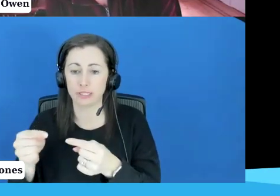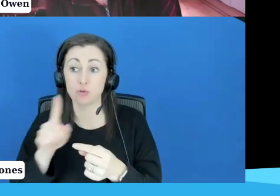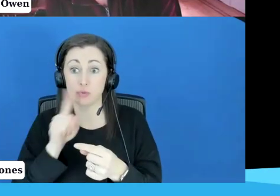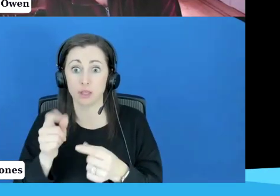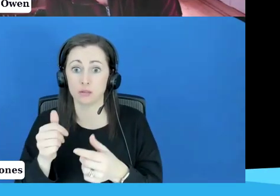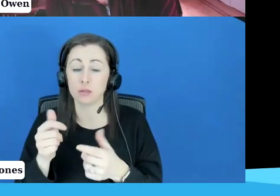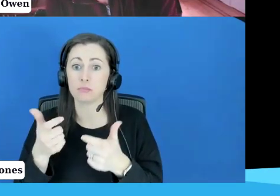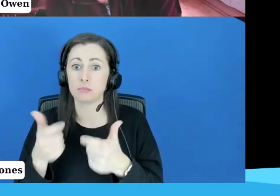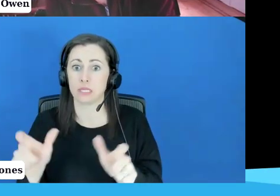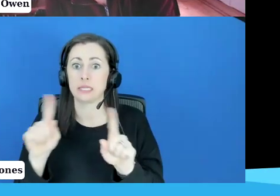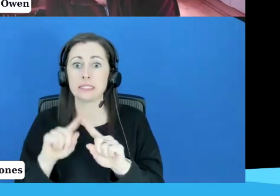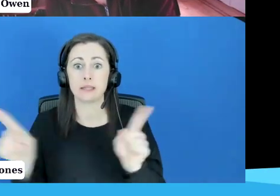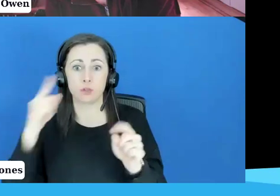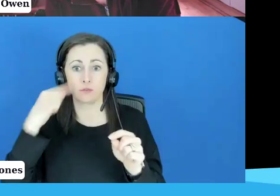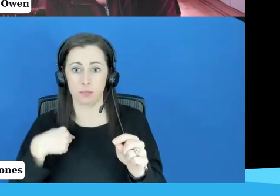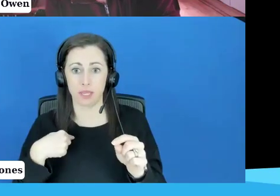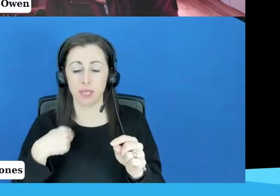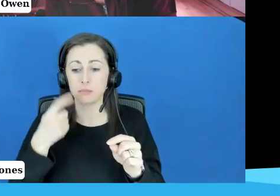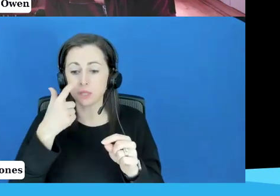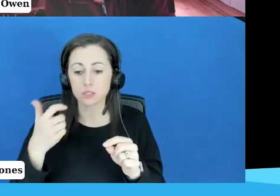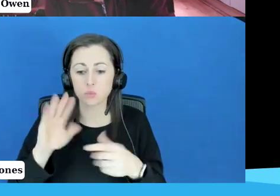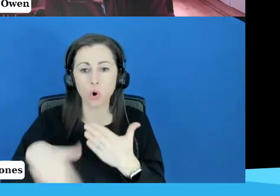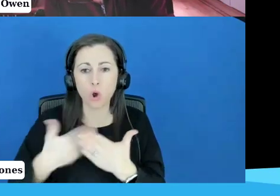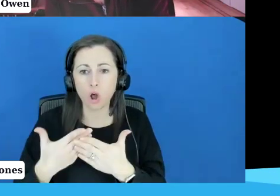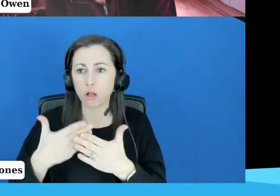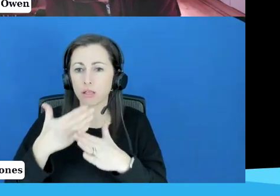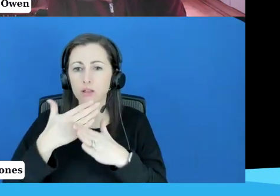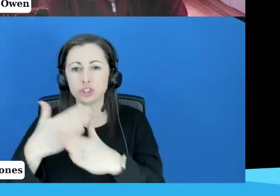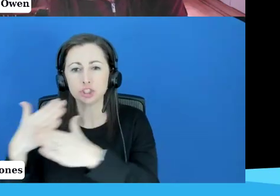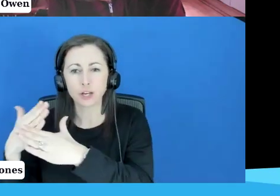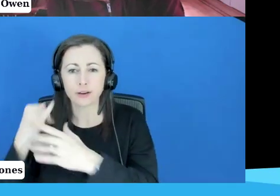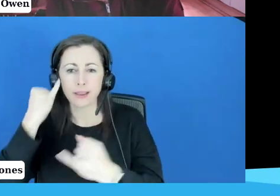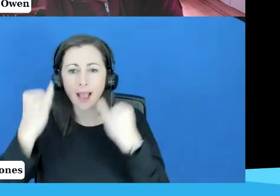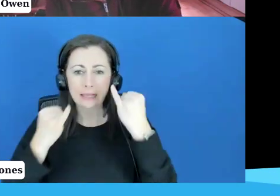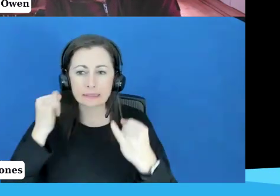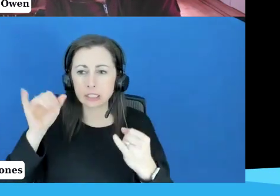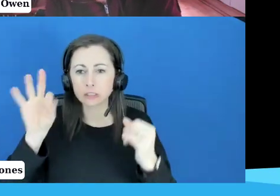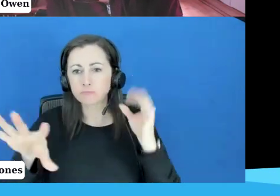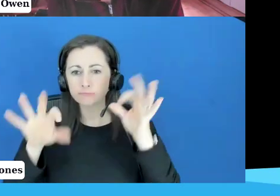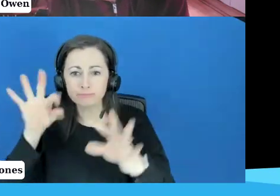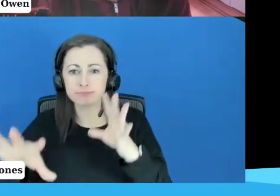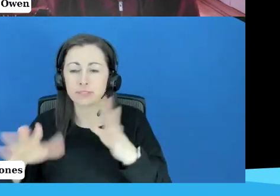because we're all piggybacking off ideas and sharing milestones with each other.